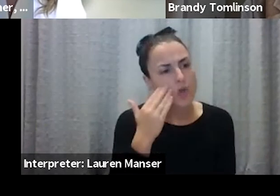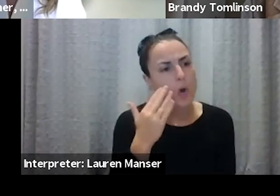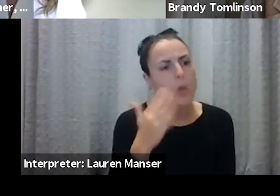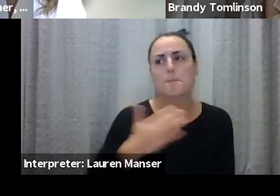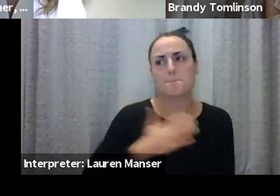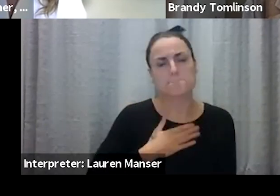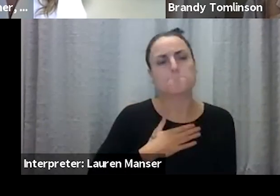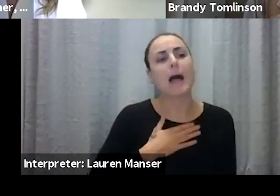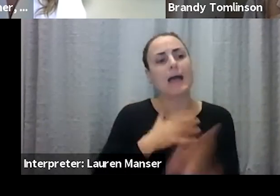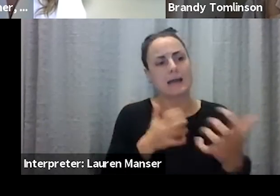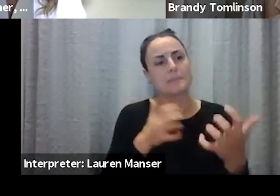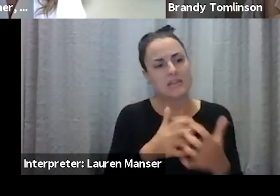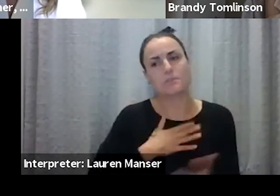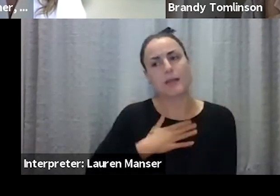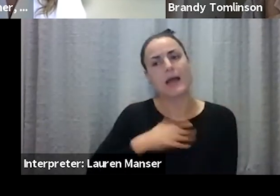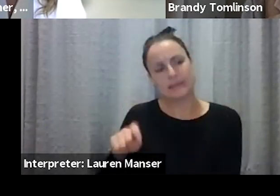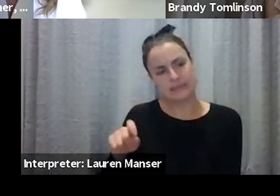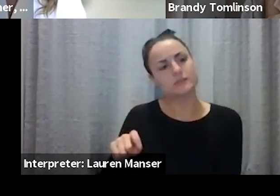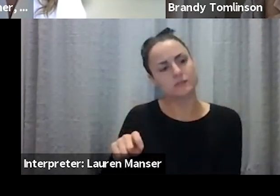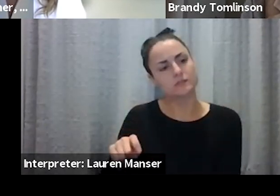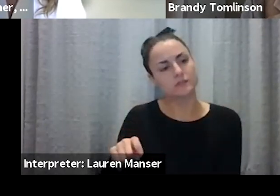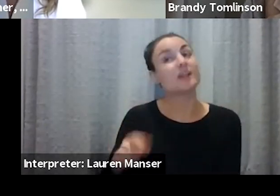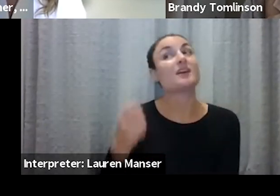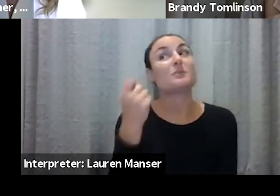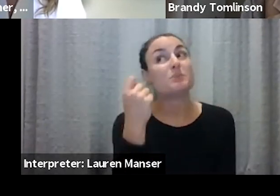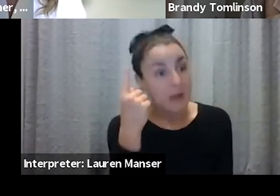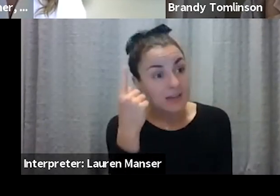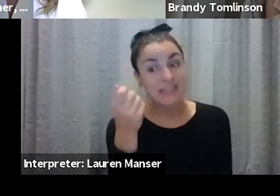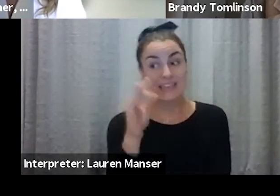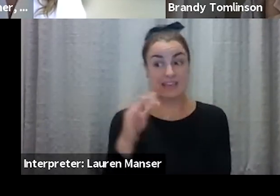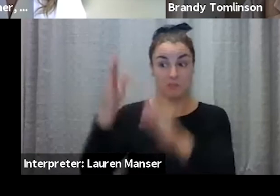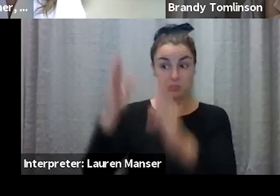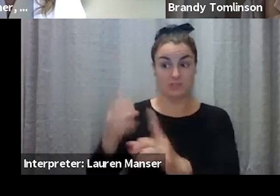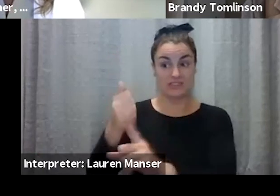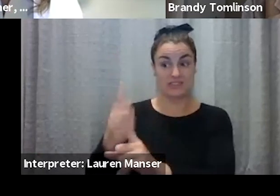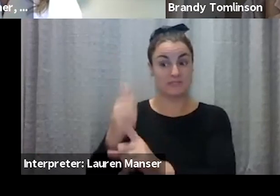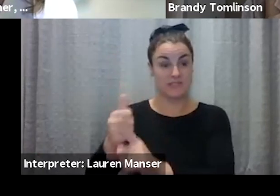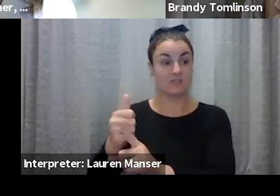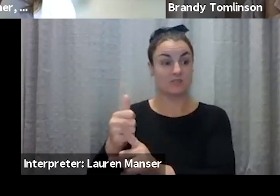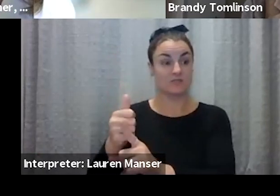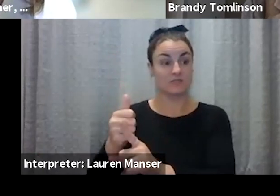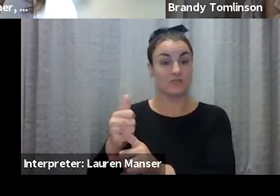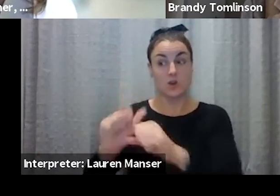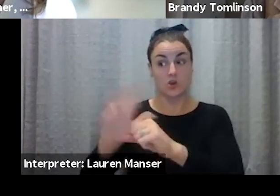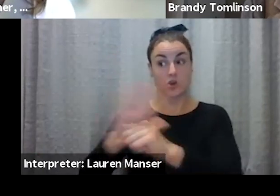But someone who's recovering from COVID who suddenly has anxiety, brain fog,